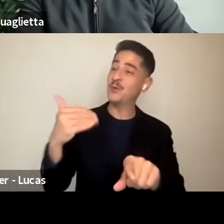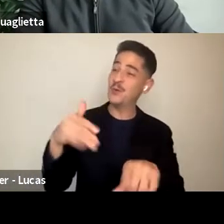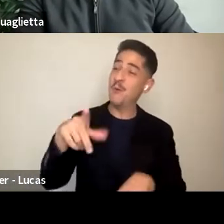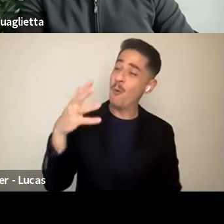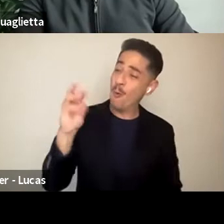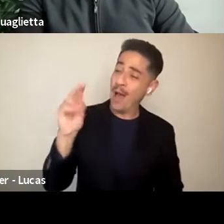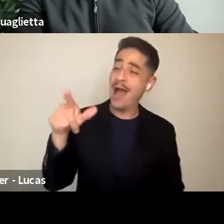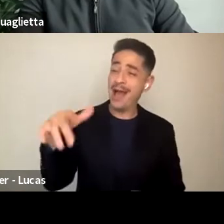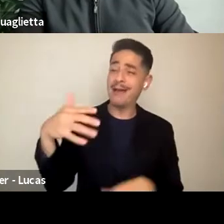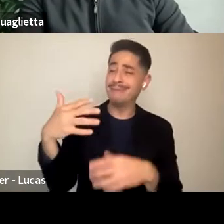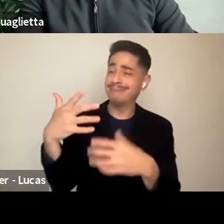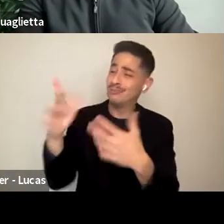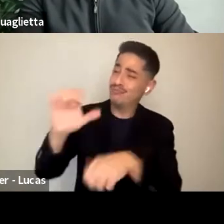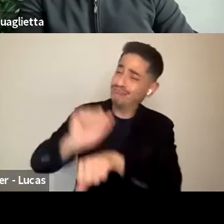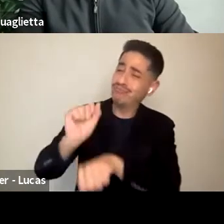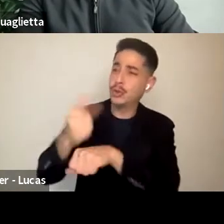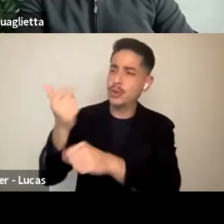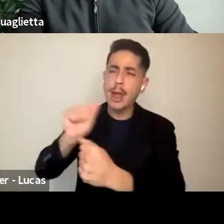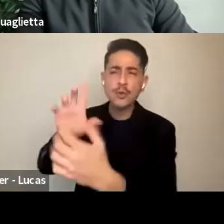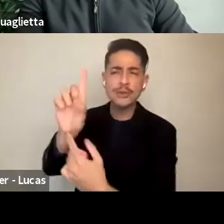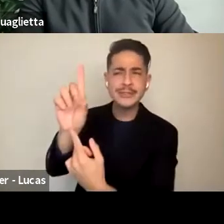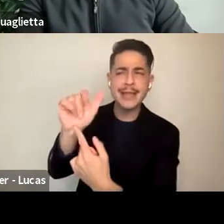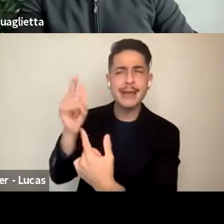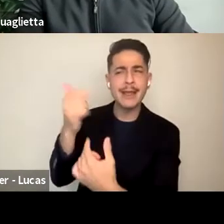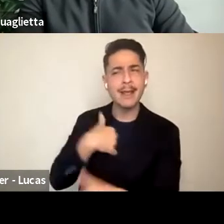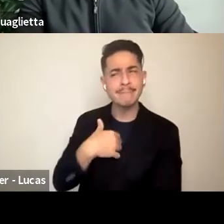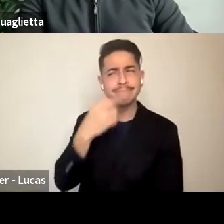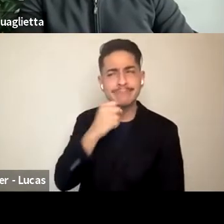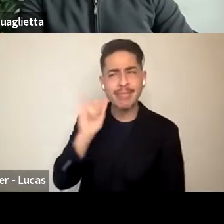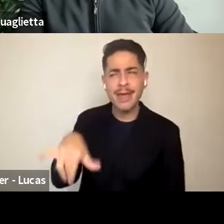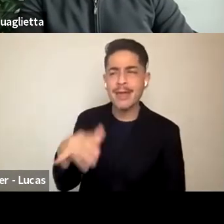But I love your approach of data. Right. And you hope that there is data there to begin with.